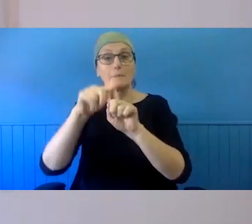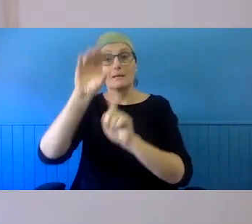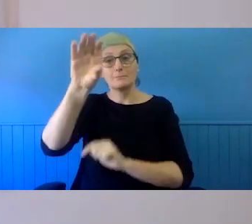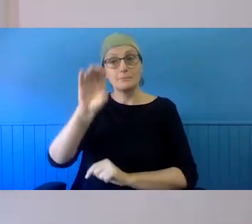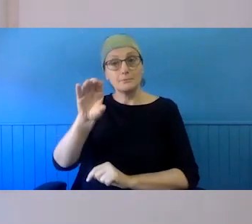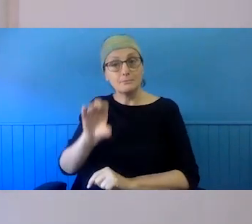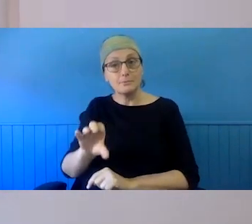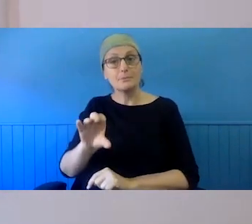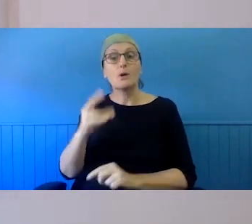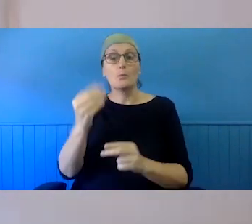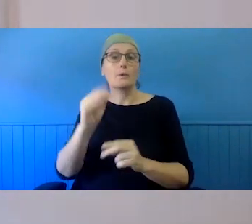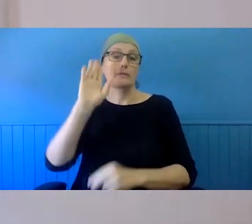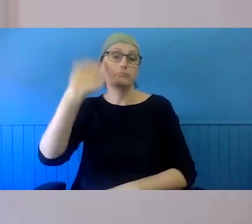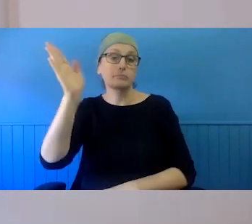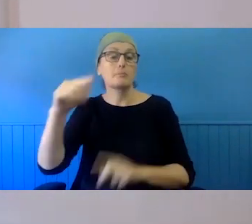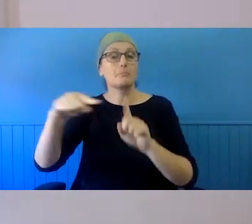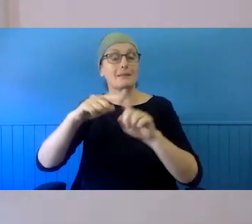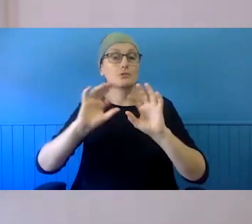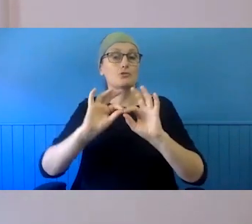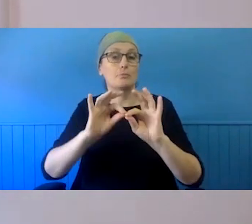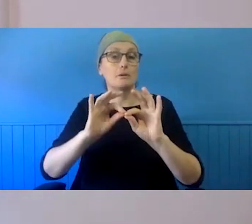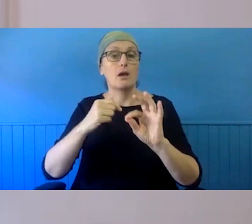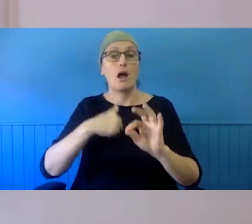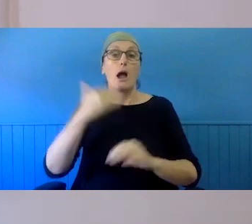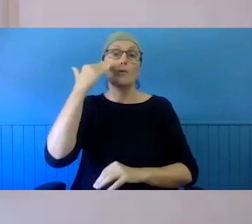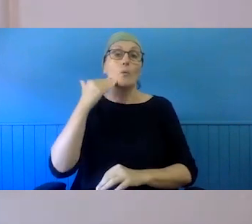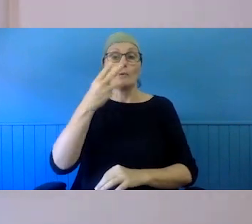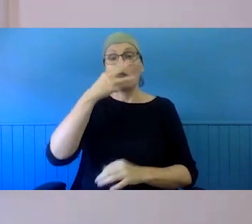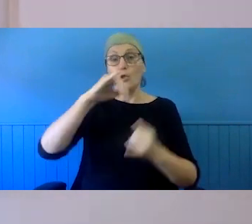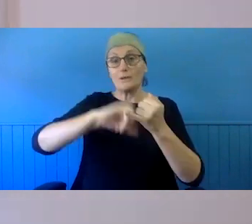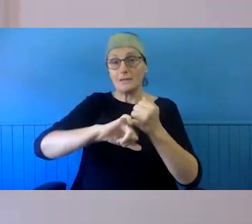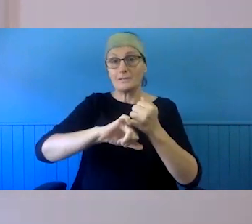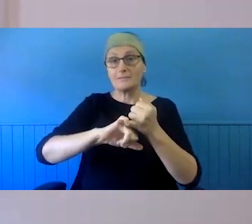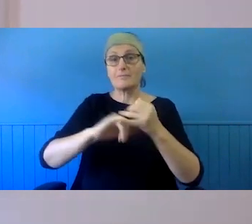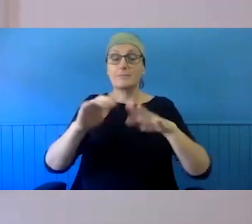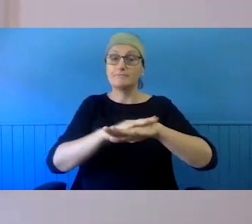brown hair. Today, I'm wearing a blue shirt and coming to you from my